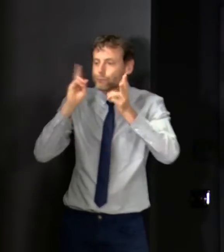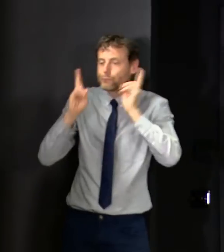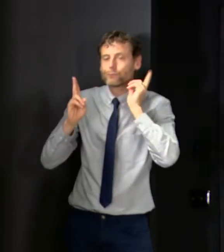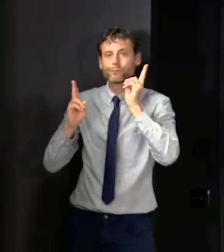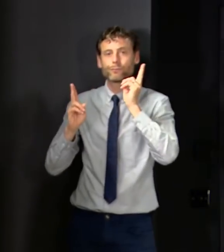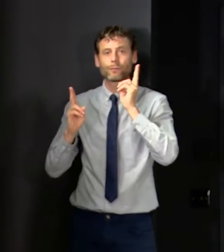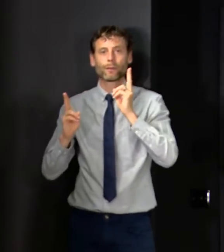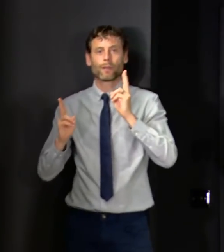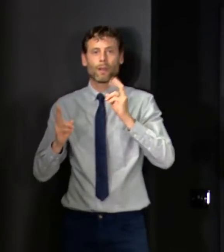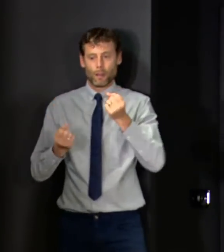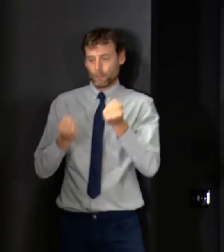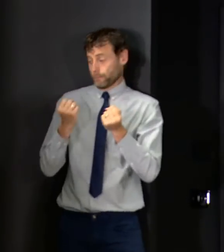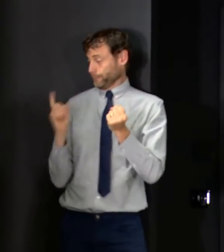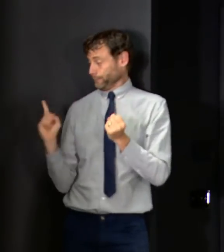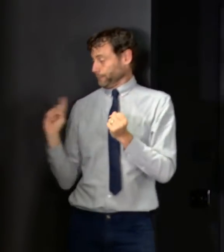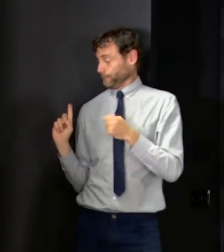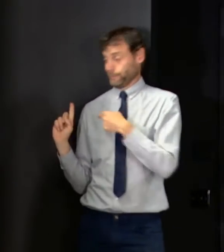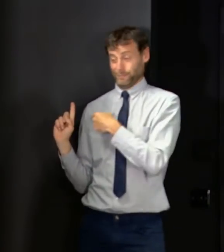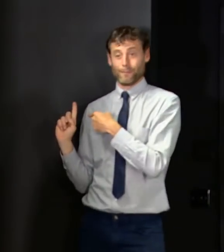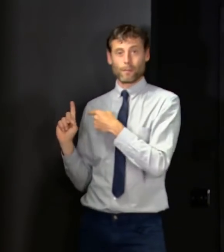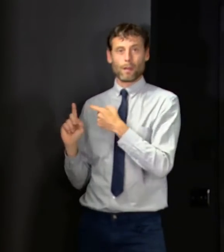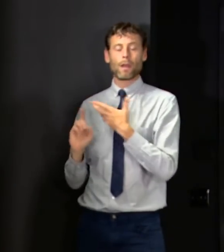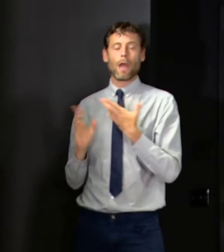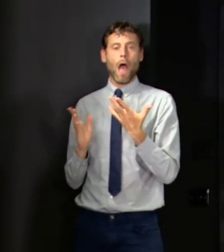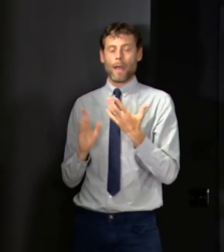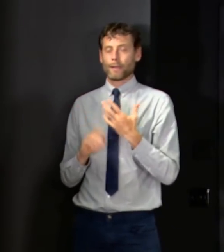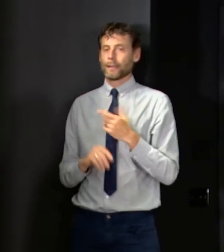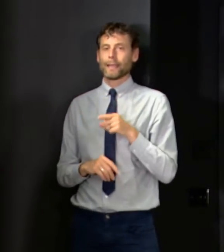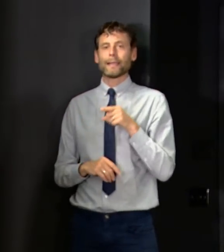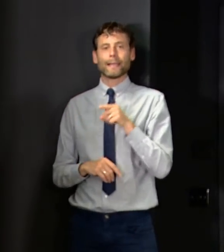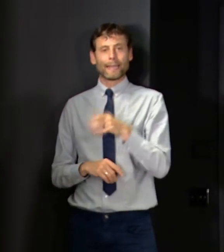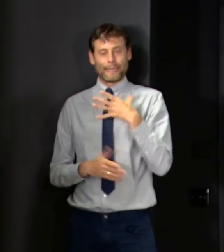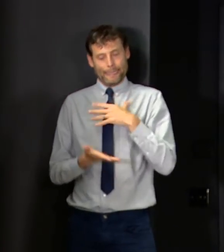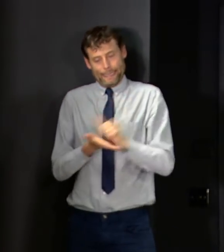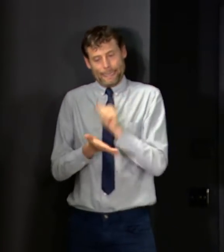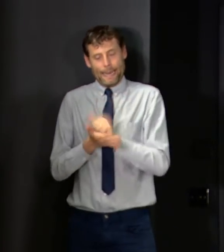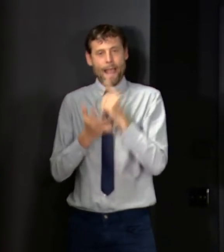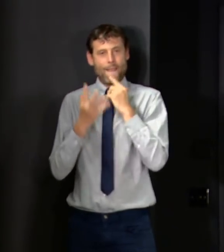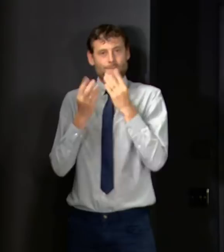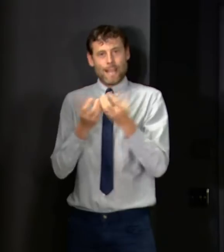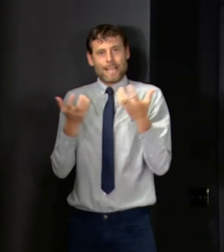health advice in order to reopen and reopen safely, and with their customers' confidence